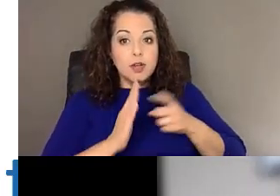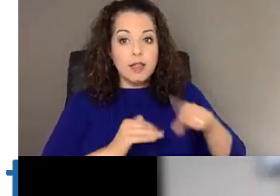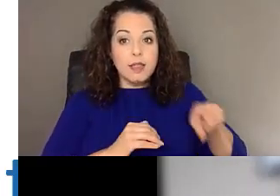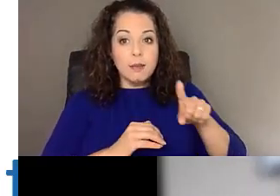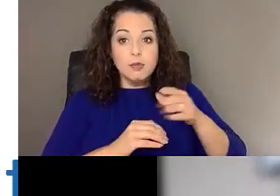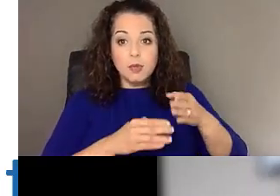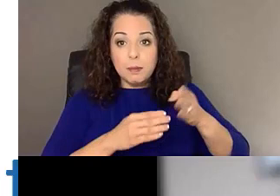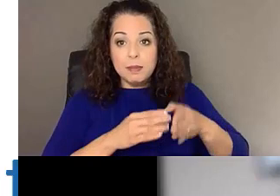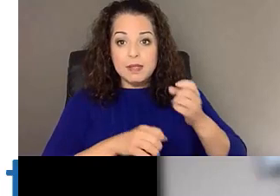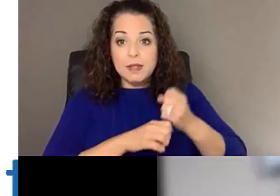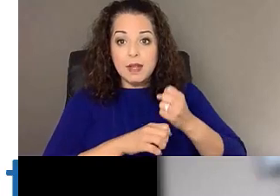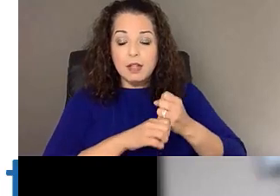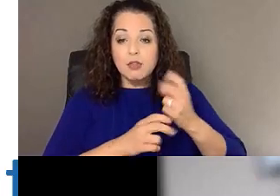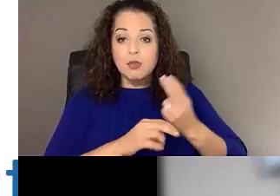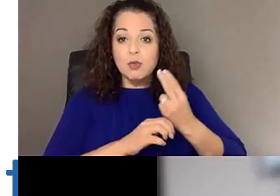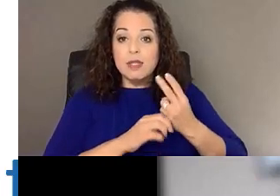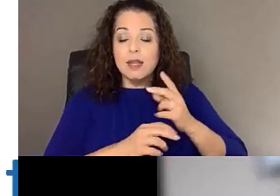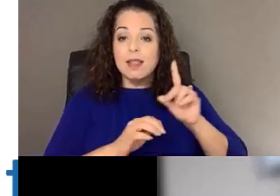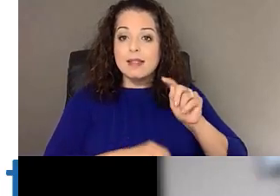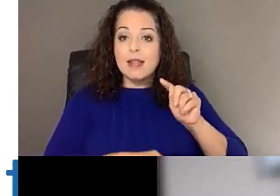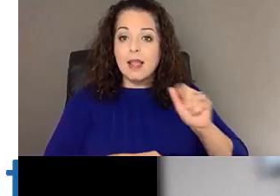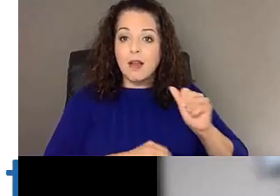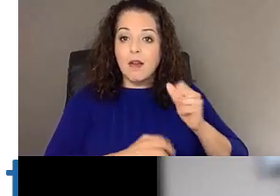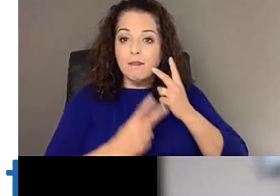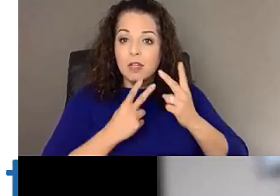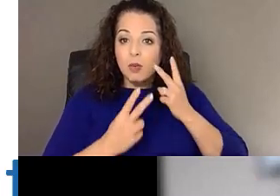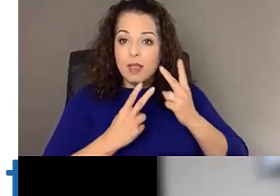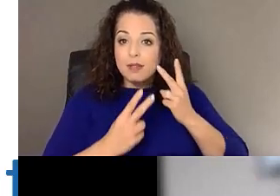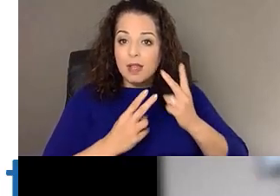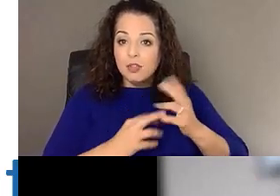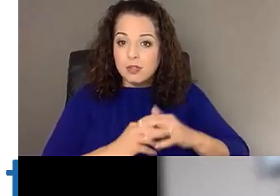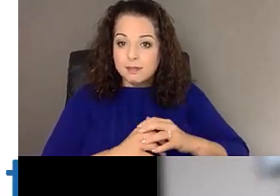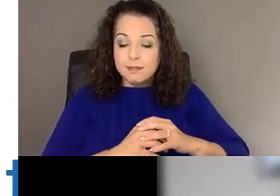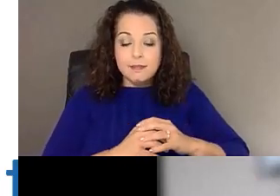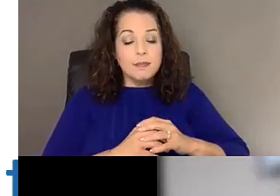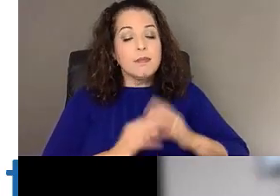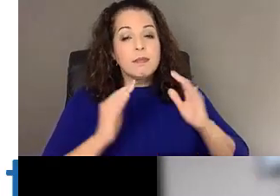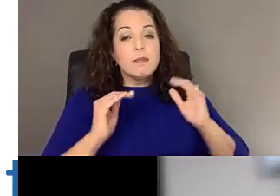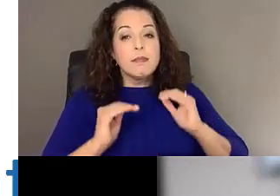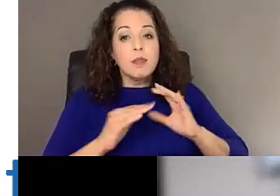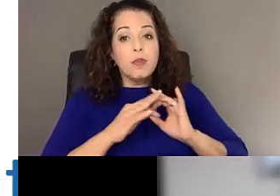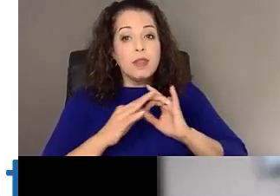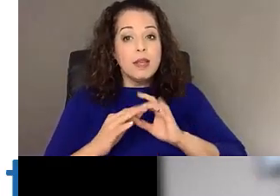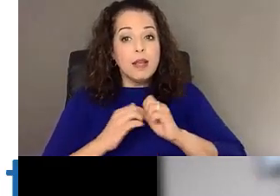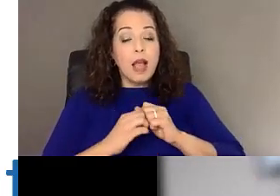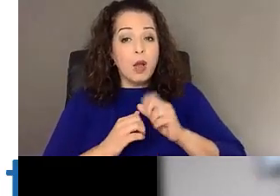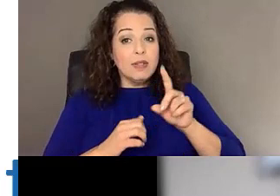the data visualizations. In terms of how data visualizations were evaluated,